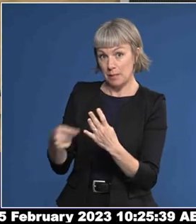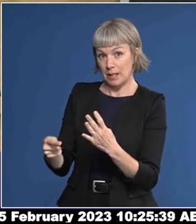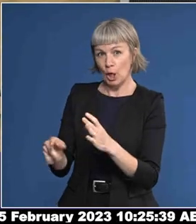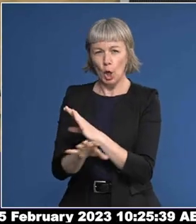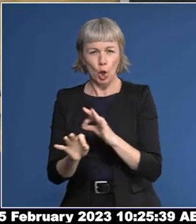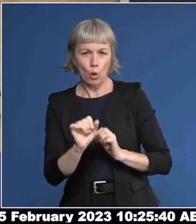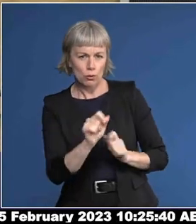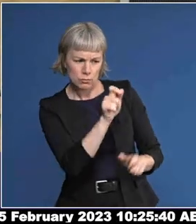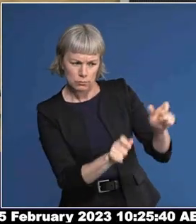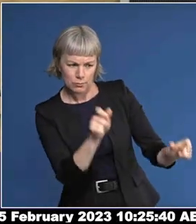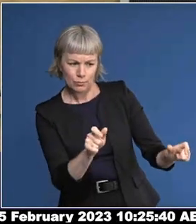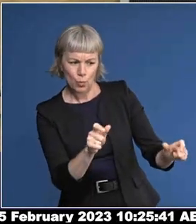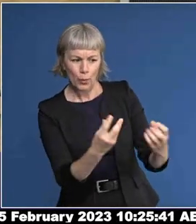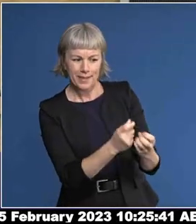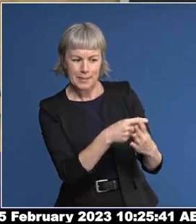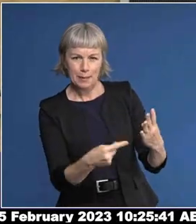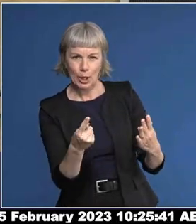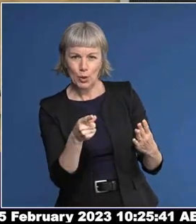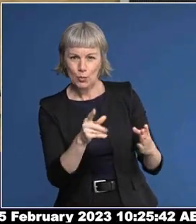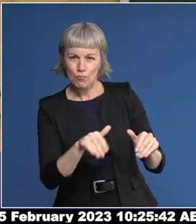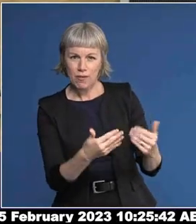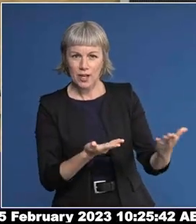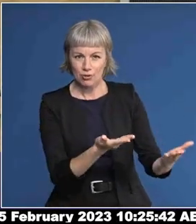Yes. Yes. MS EASTMAN: If you assume that there is probably one area of